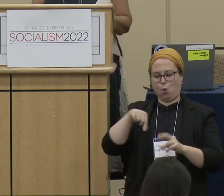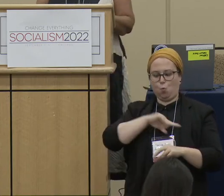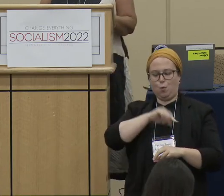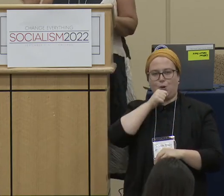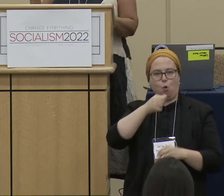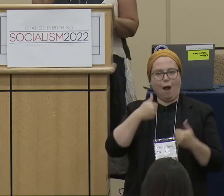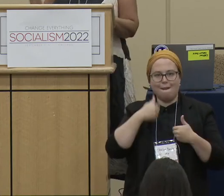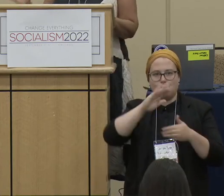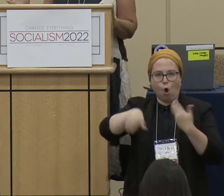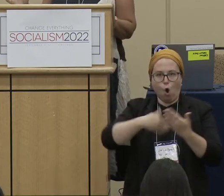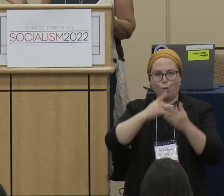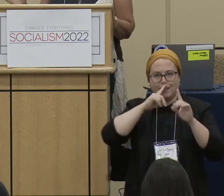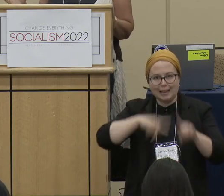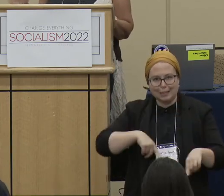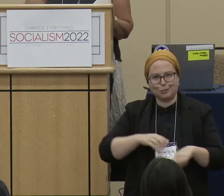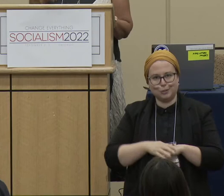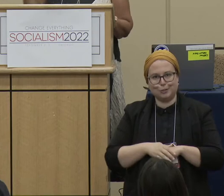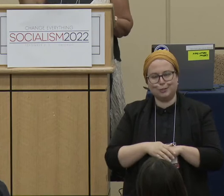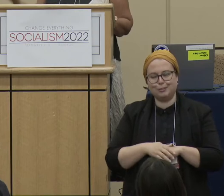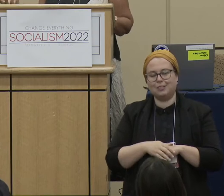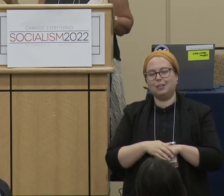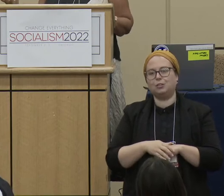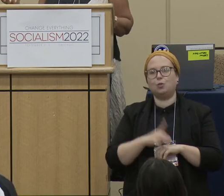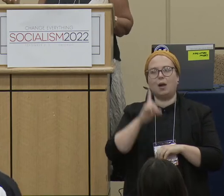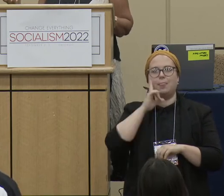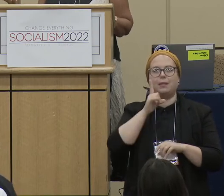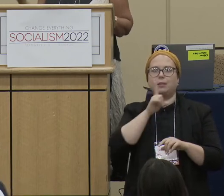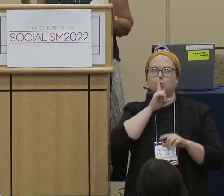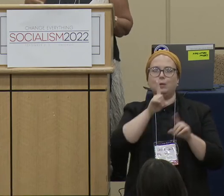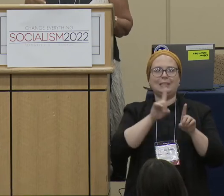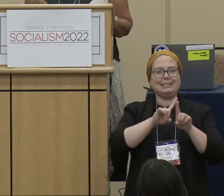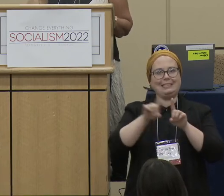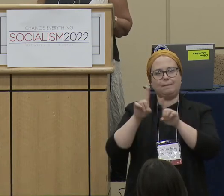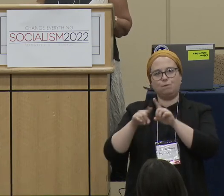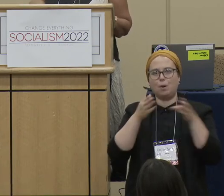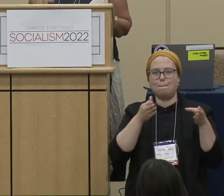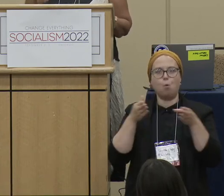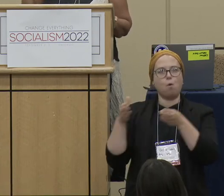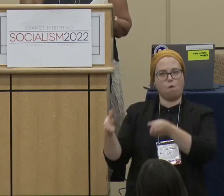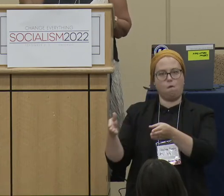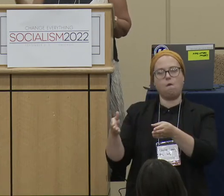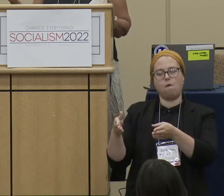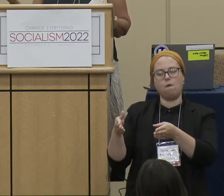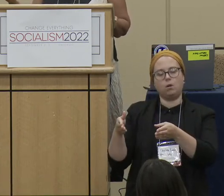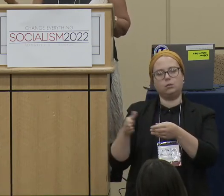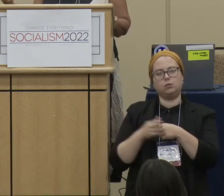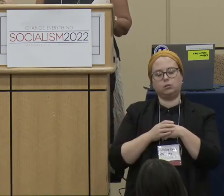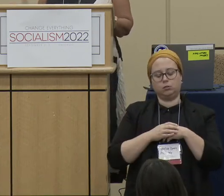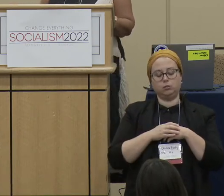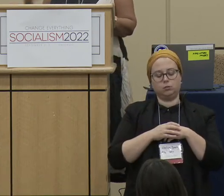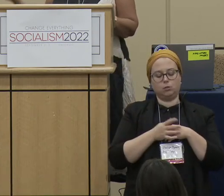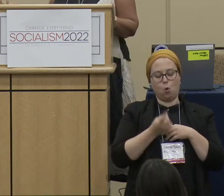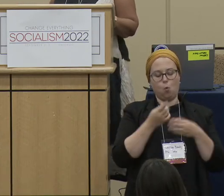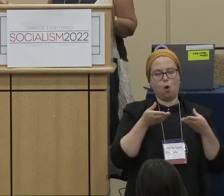the fact that we don't have all the answers . Would be nice, but we don't. I think there's various, you know, portals if